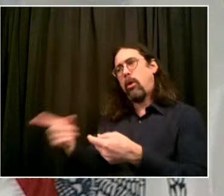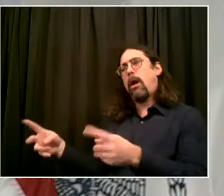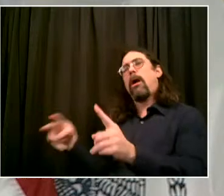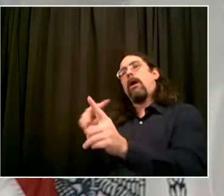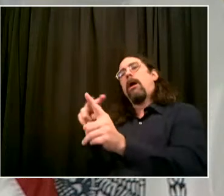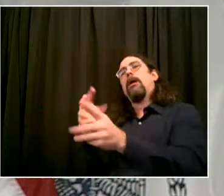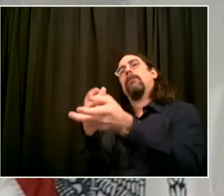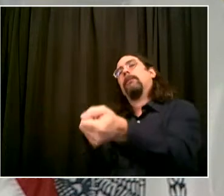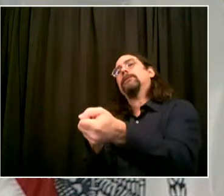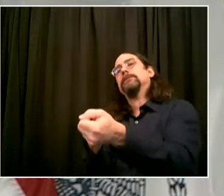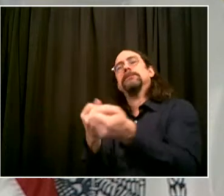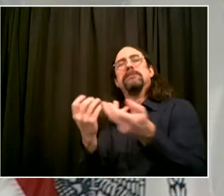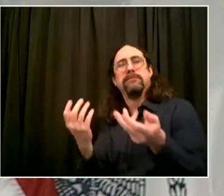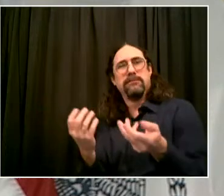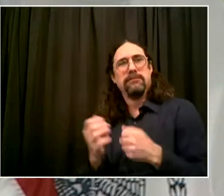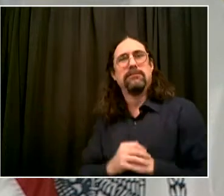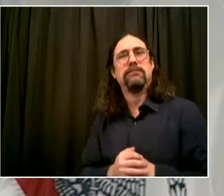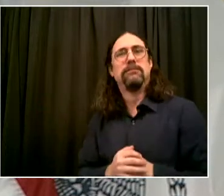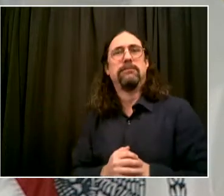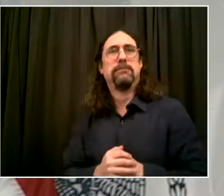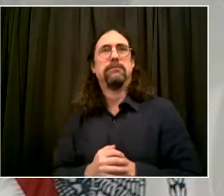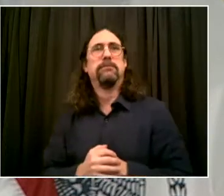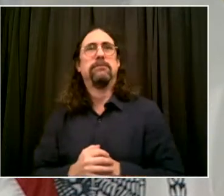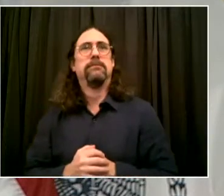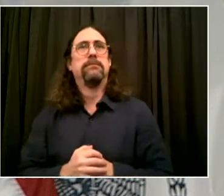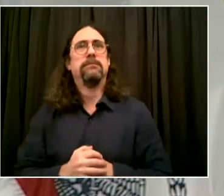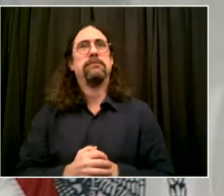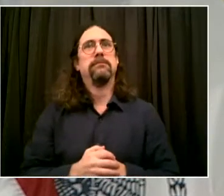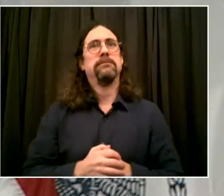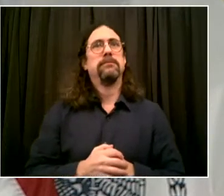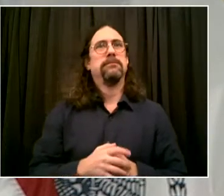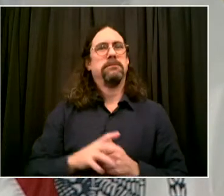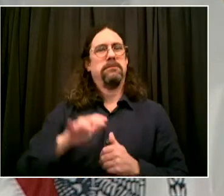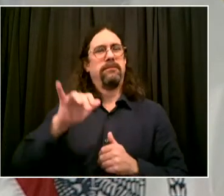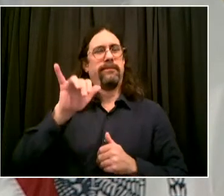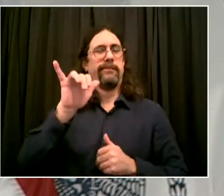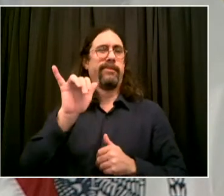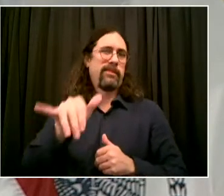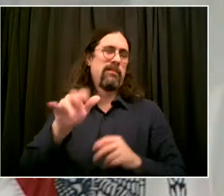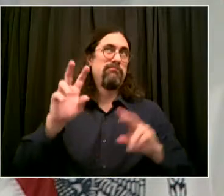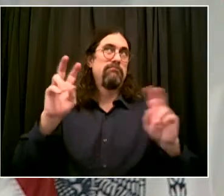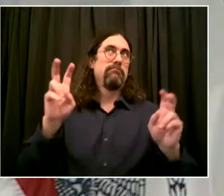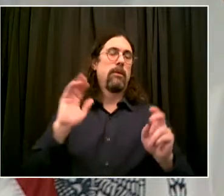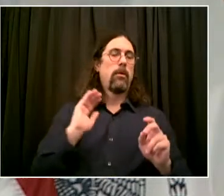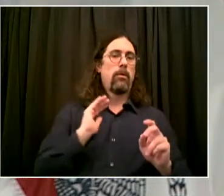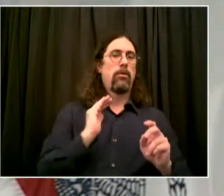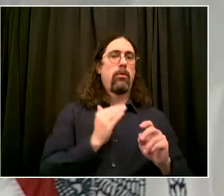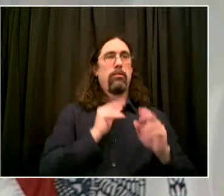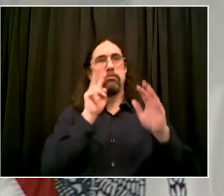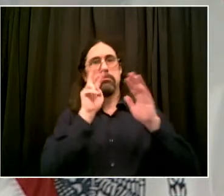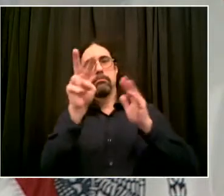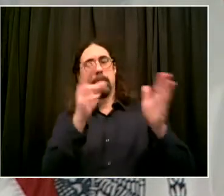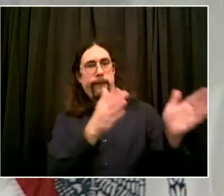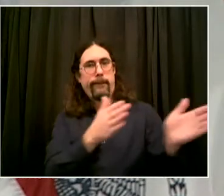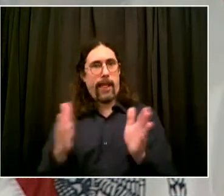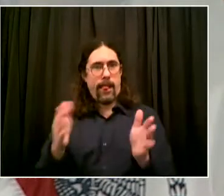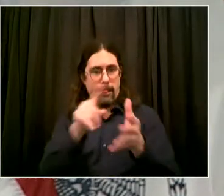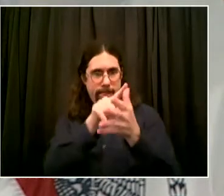THAT IS THE BASIC GAMME PLAN, DOCTORS DR. CHOKSHI, DR.